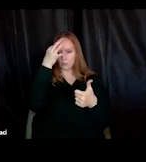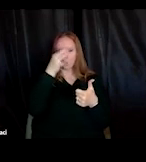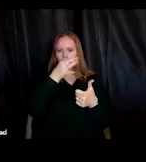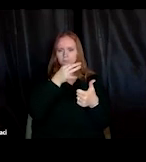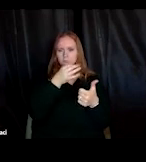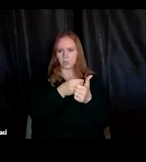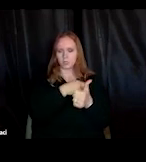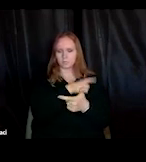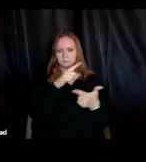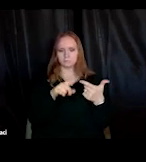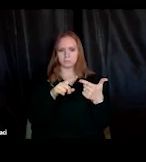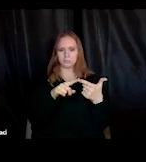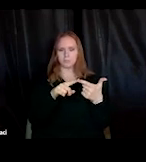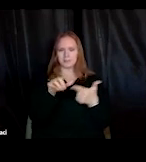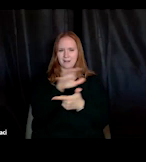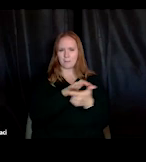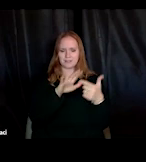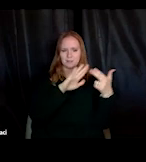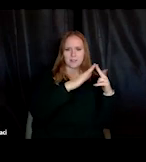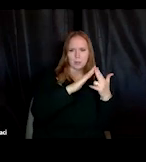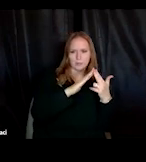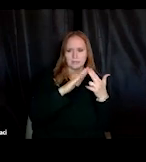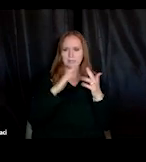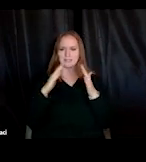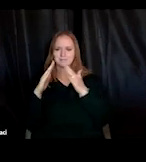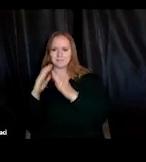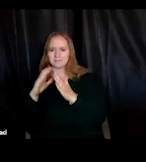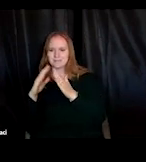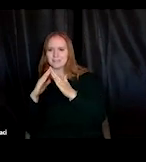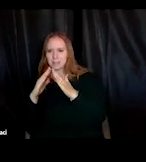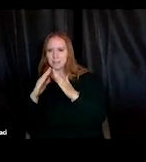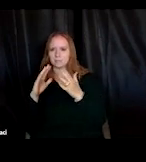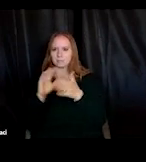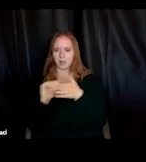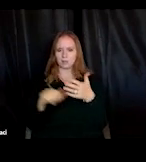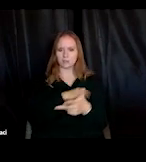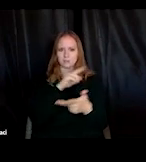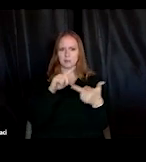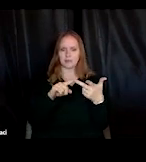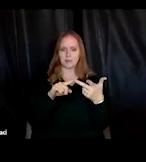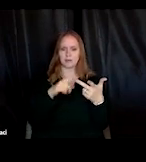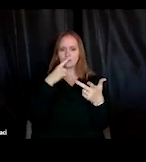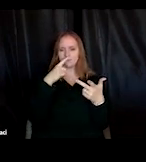as a mix between our county and city dollars. And then our public workforce system referral